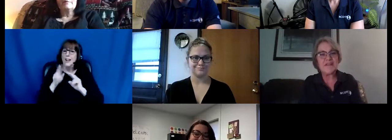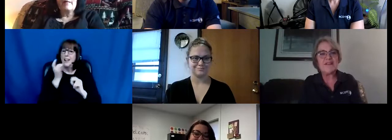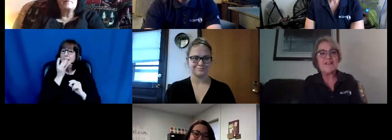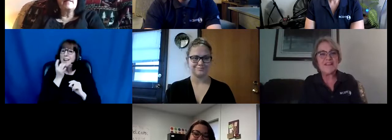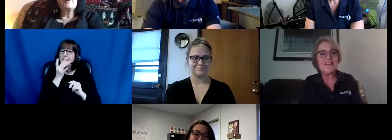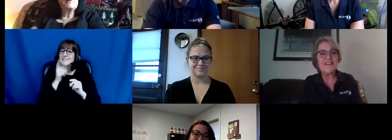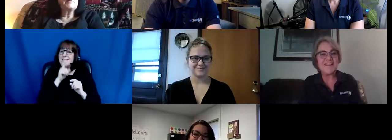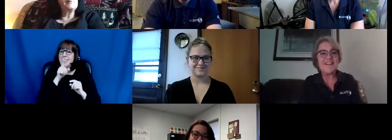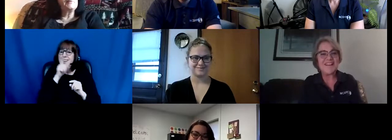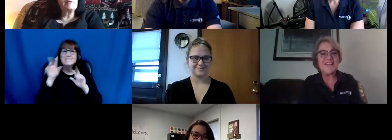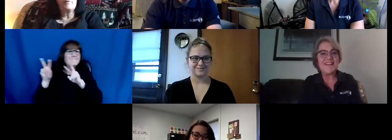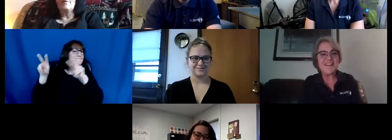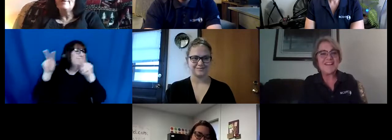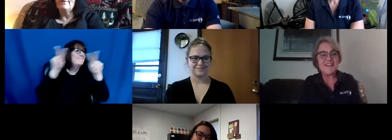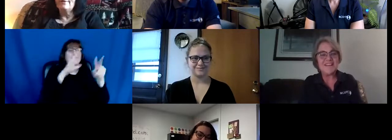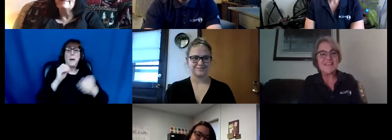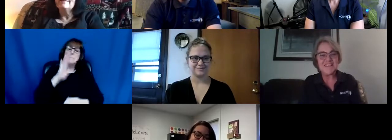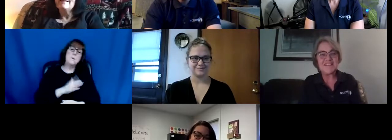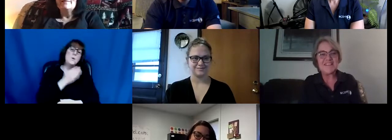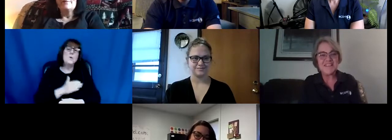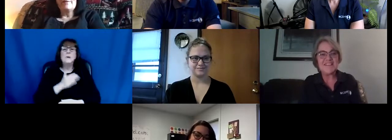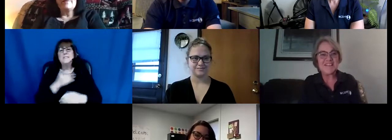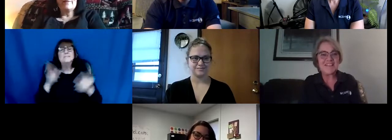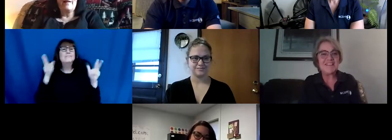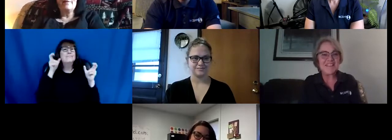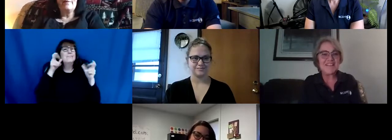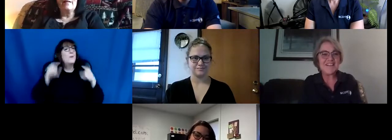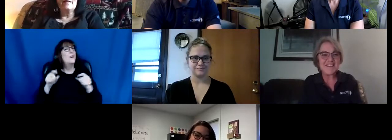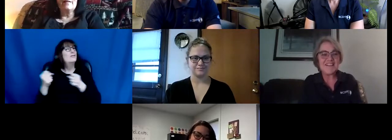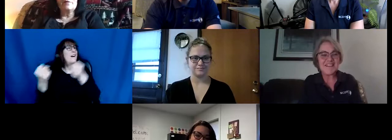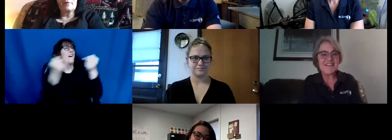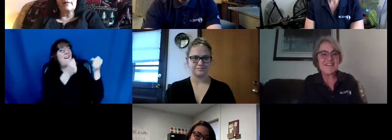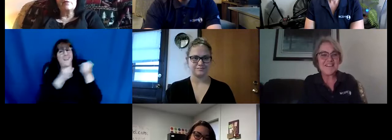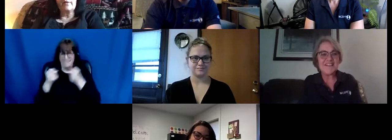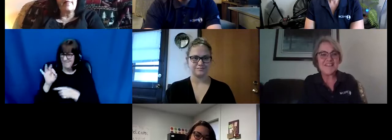and play Christmas music while we do it which is a lot of fun the kids really enjoy that.